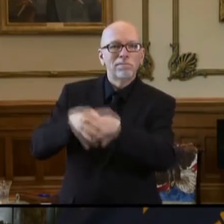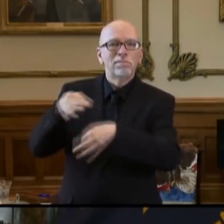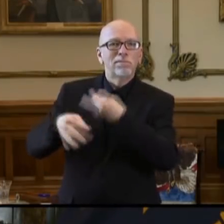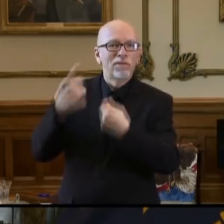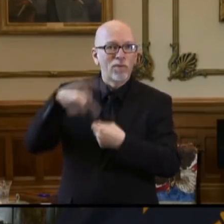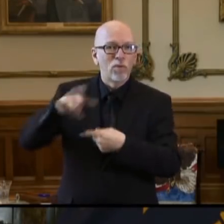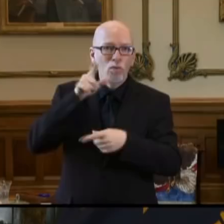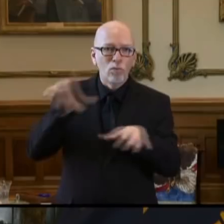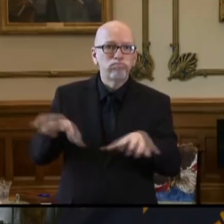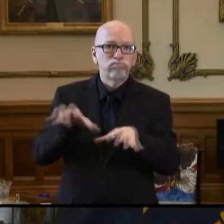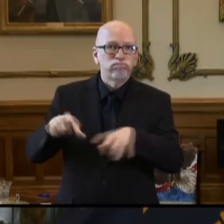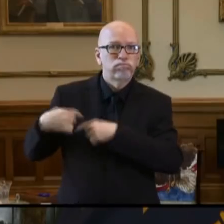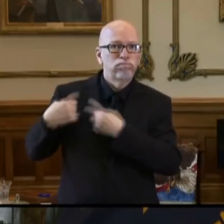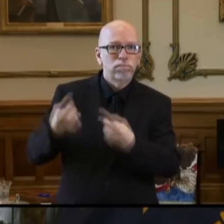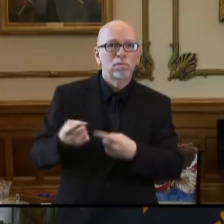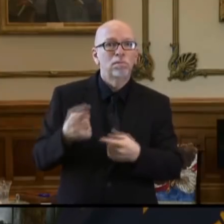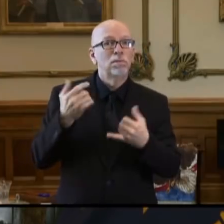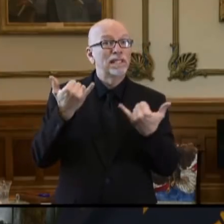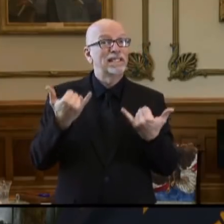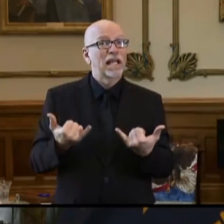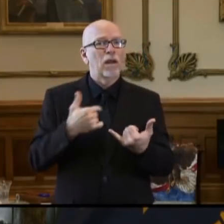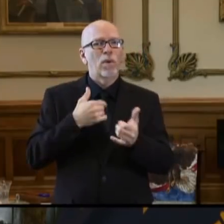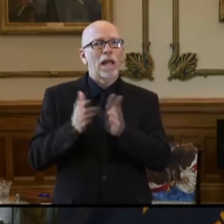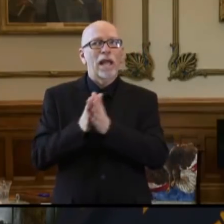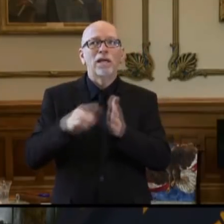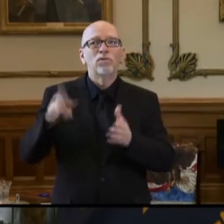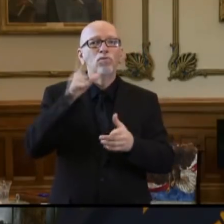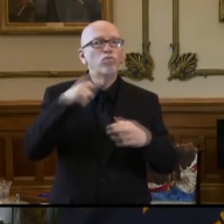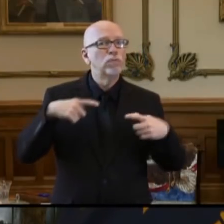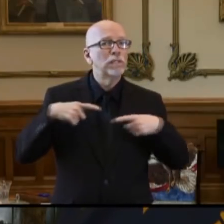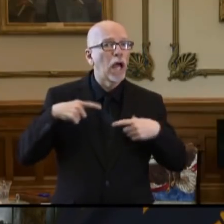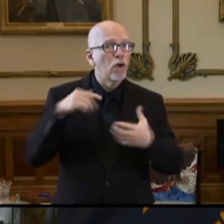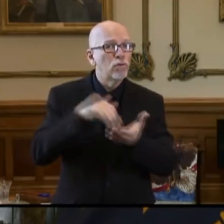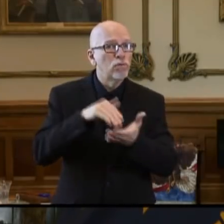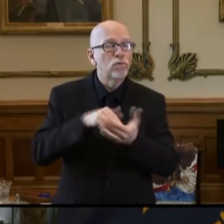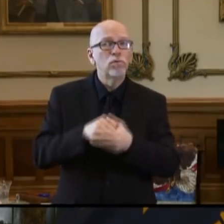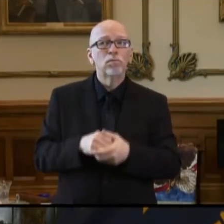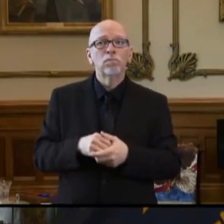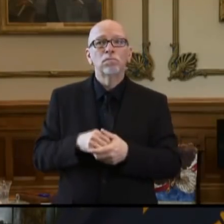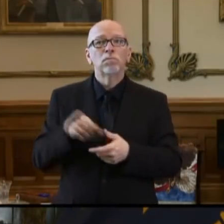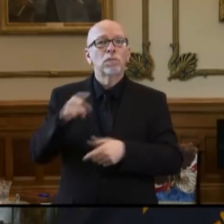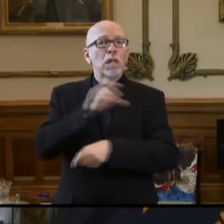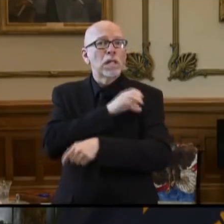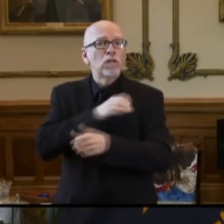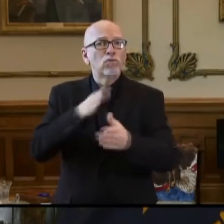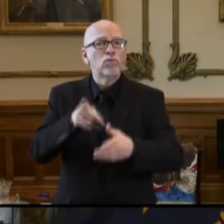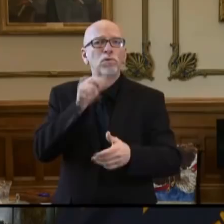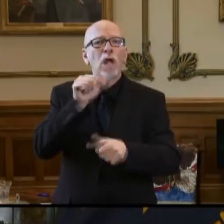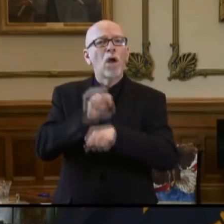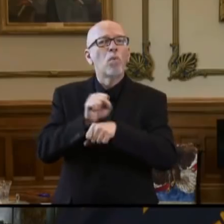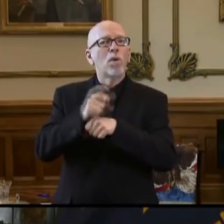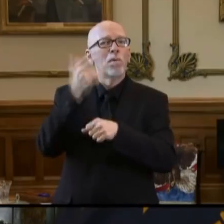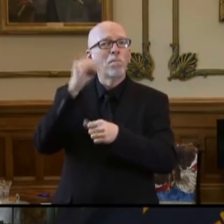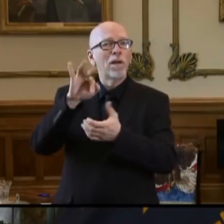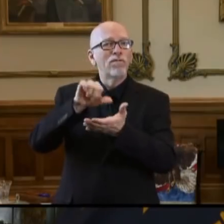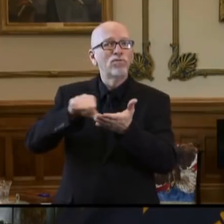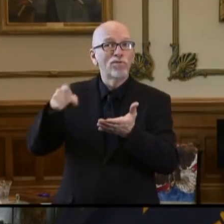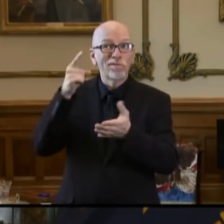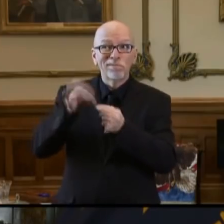THEM TO PROVIDE CARE DURING THE SURGE AND ALSO TO PROVIDE RELIEF TO OUR FRONTLINE WORKERS. THAT'S WHY RIGHT NOW